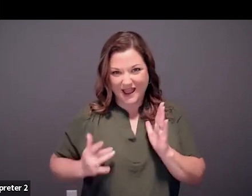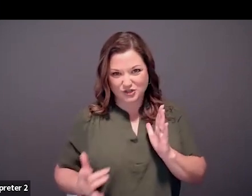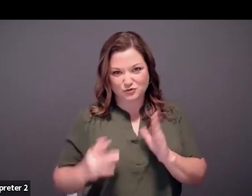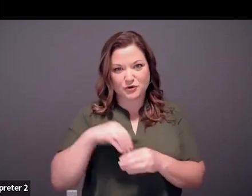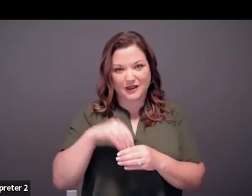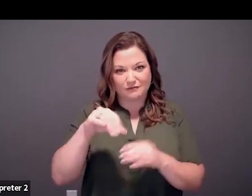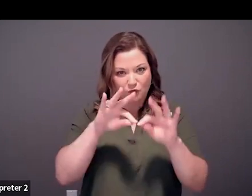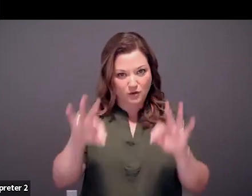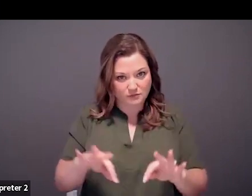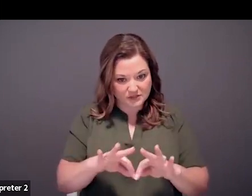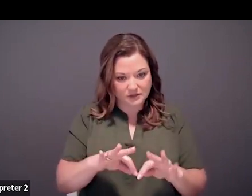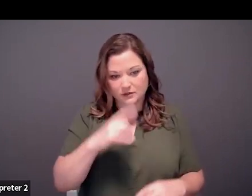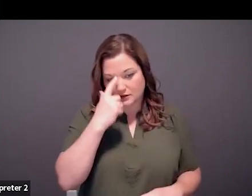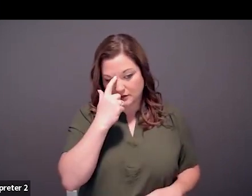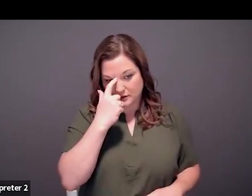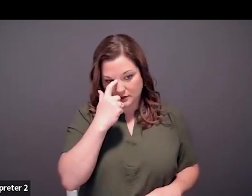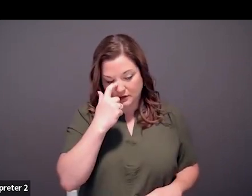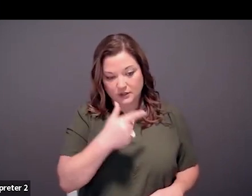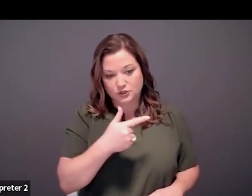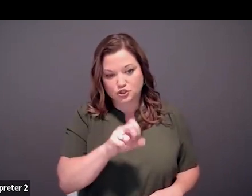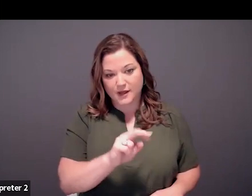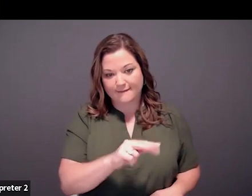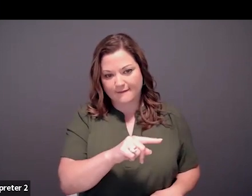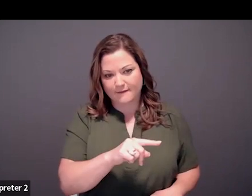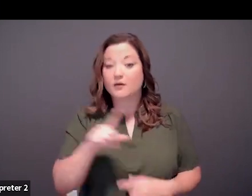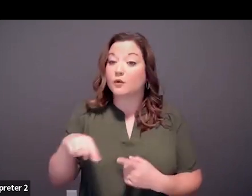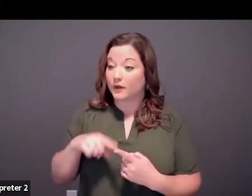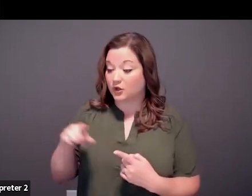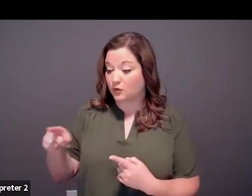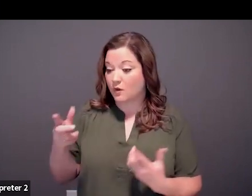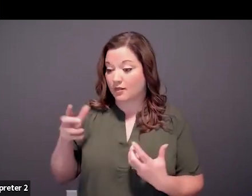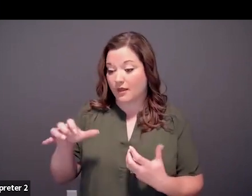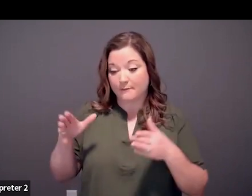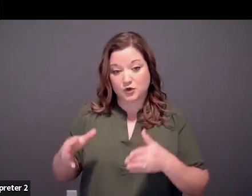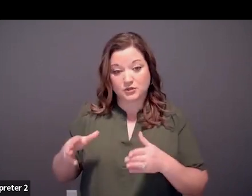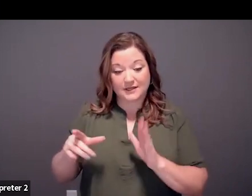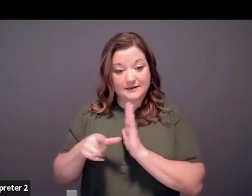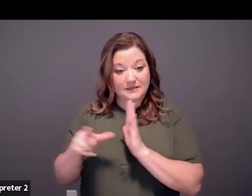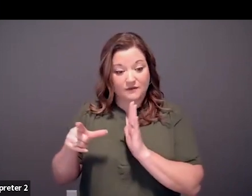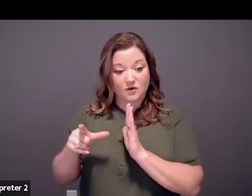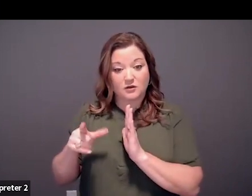Basically, when you want the person's default contact information to be entered.